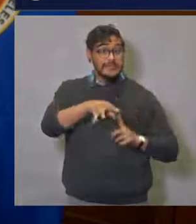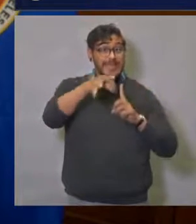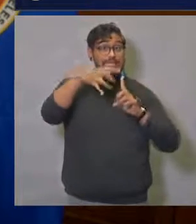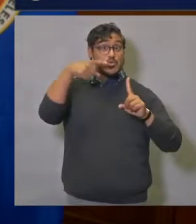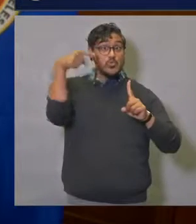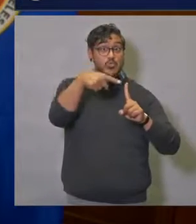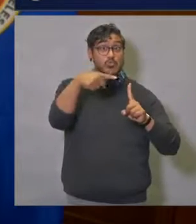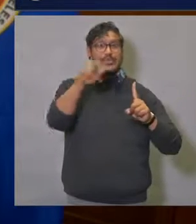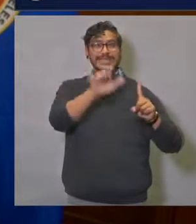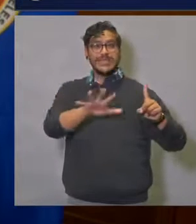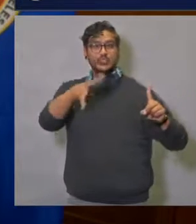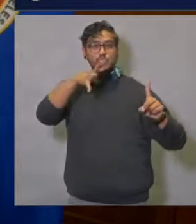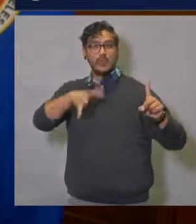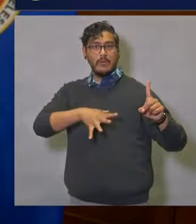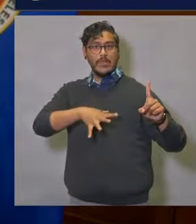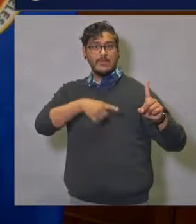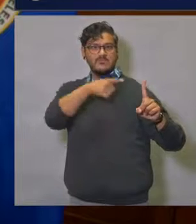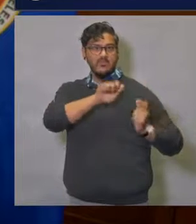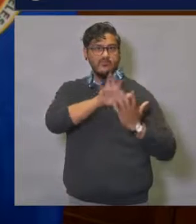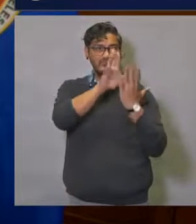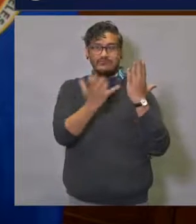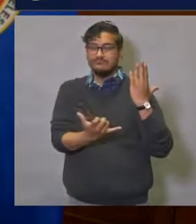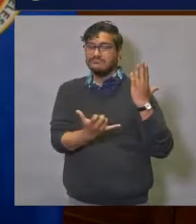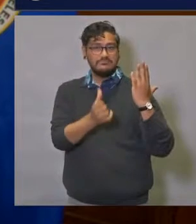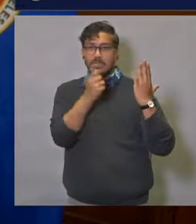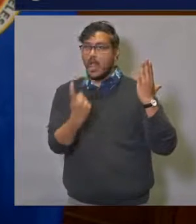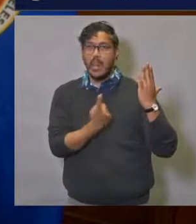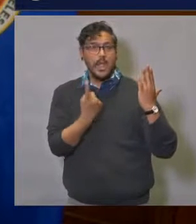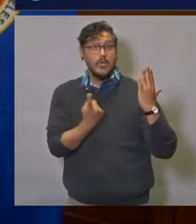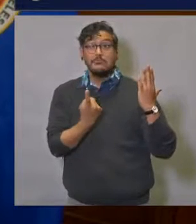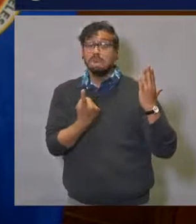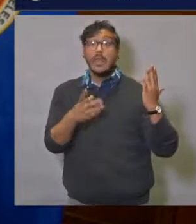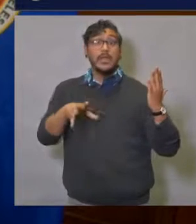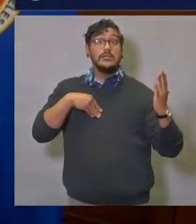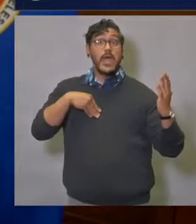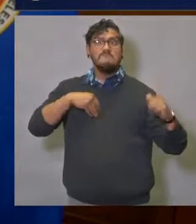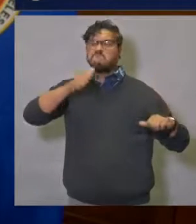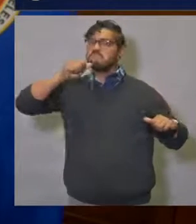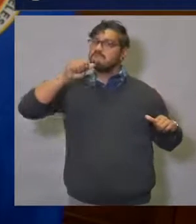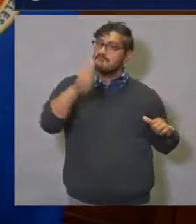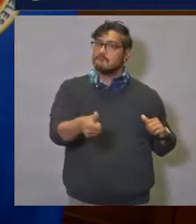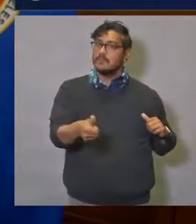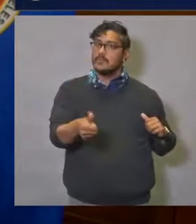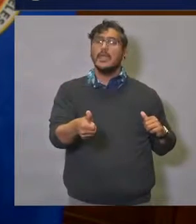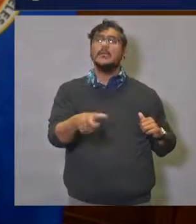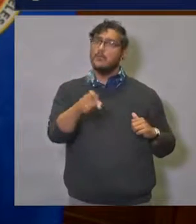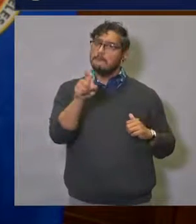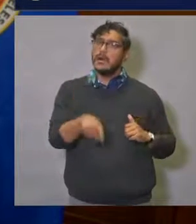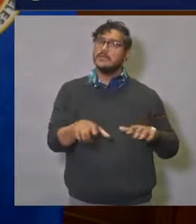AMERICANS AND PARTICULARLY ASIAN WOMEN ARE FACING RIGHT NOW. THIS IS NOT ACCEPTABLE.